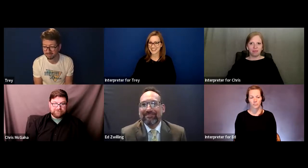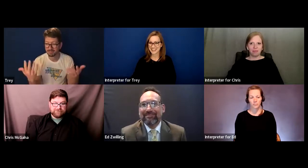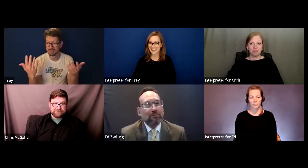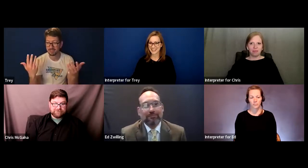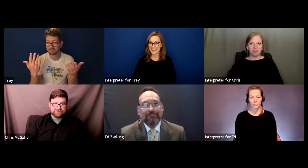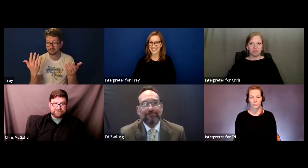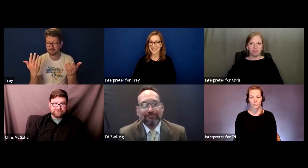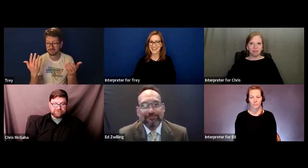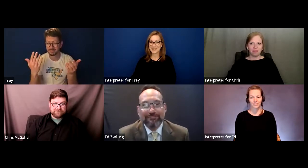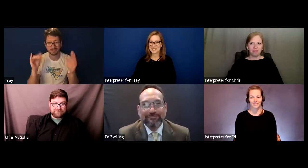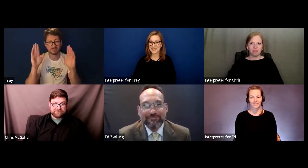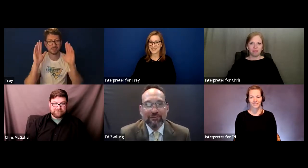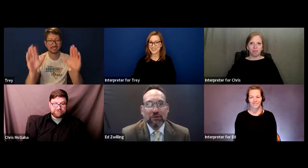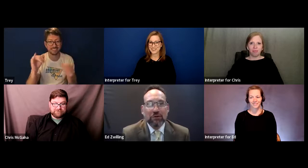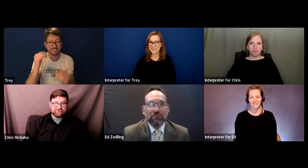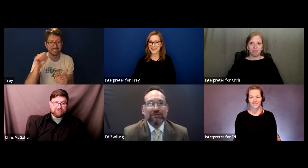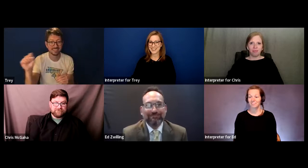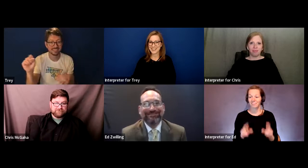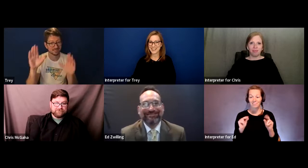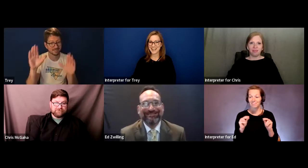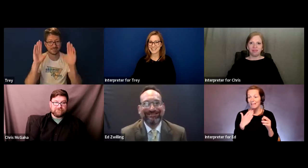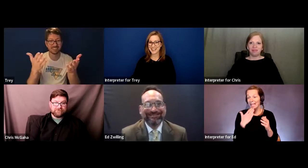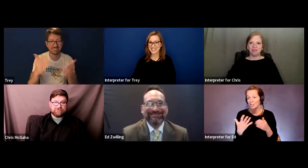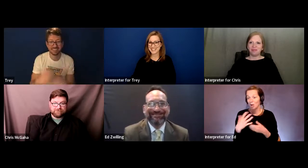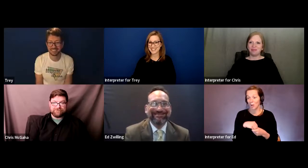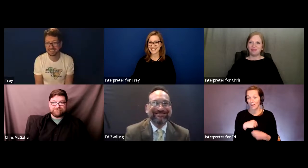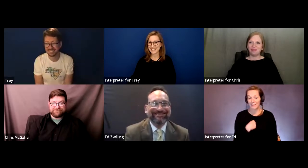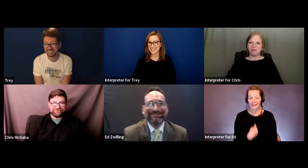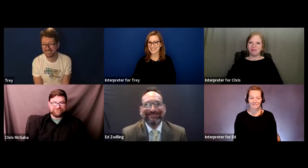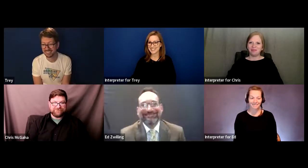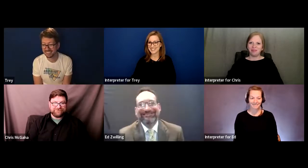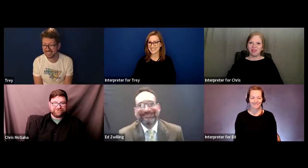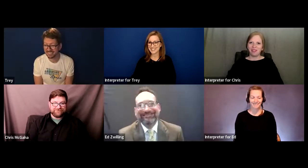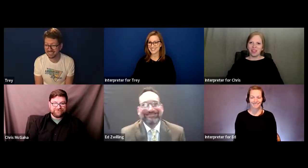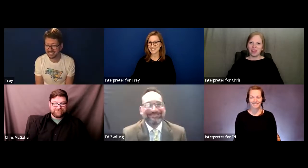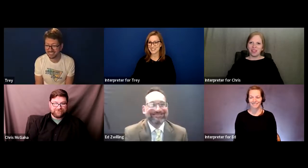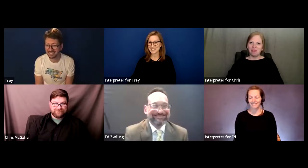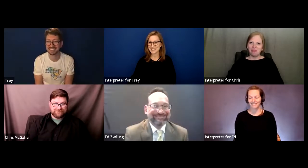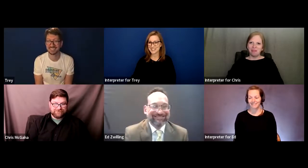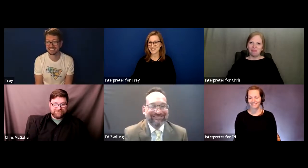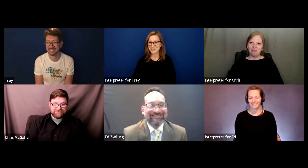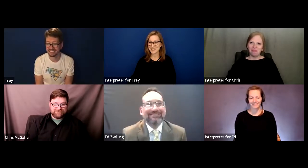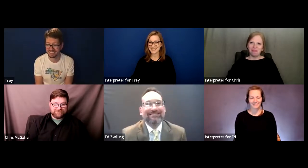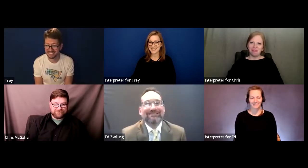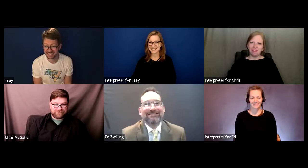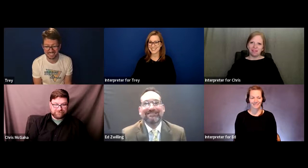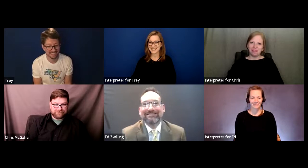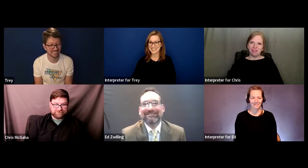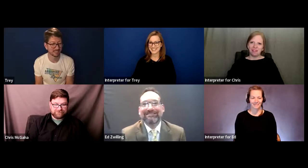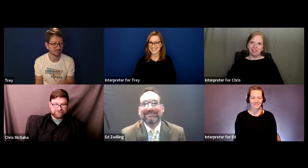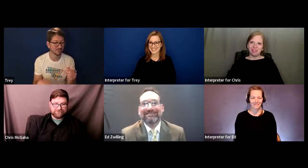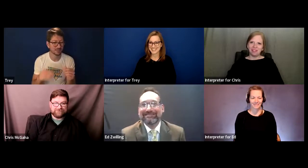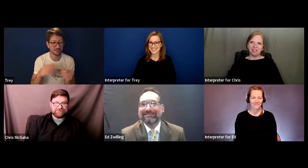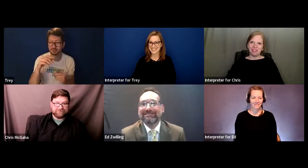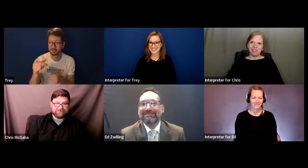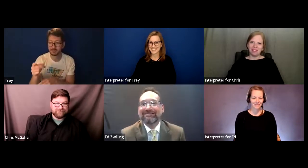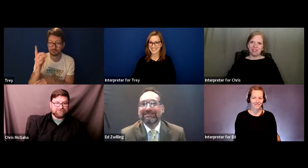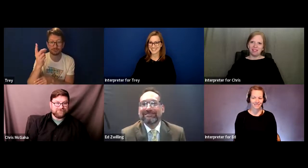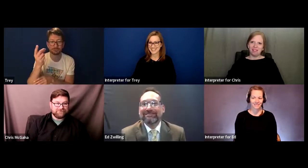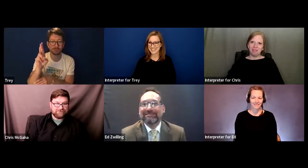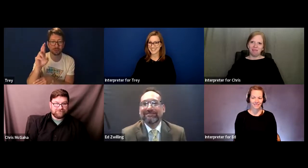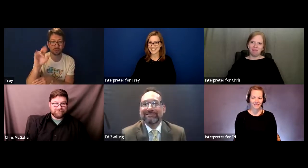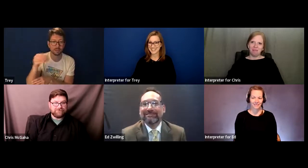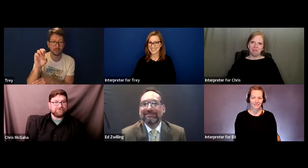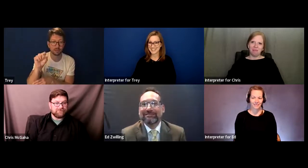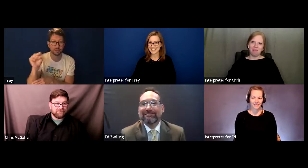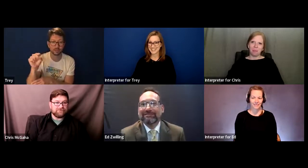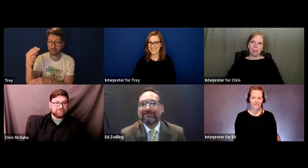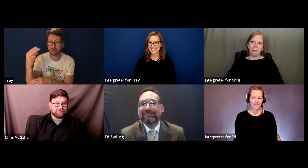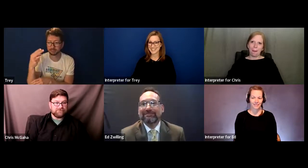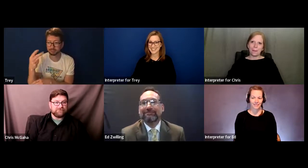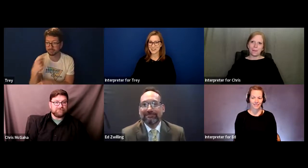Dr. Jess, thank you for that.